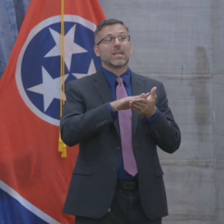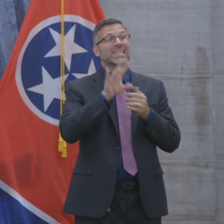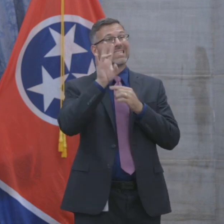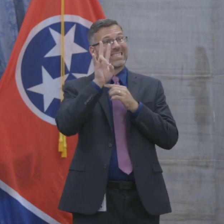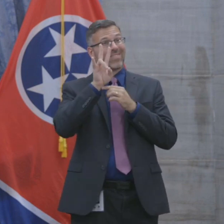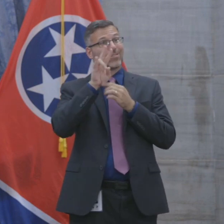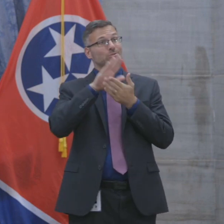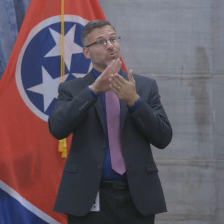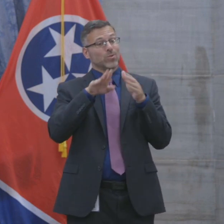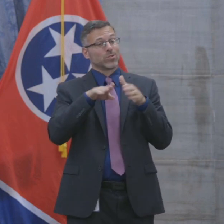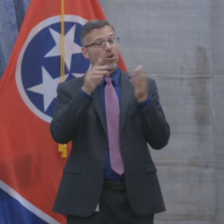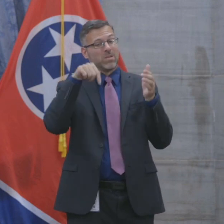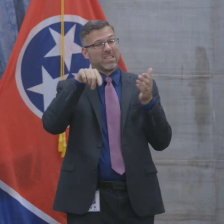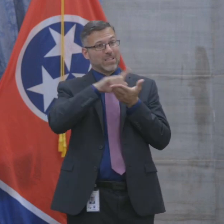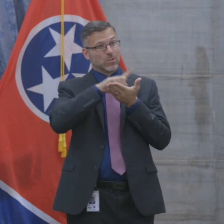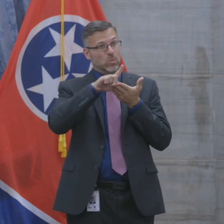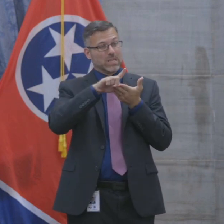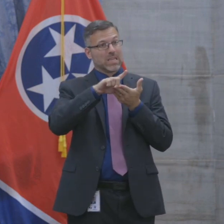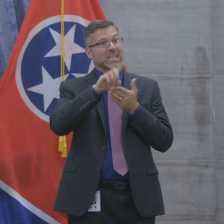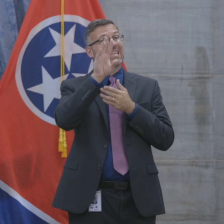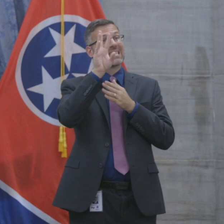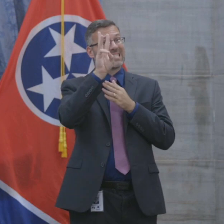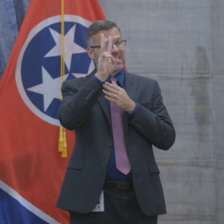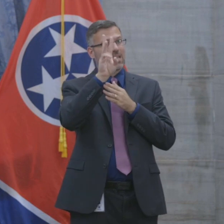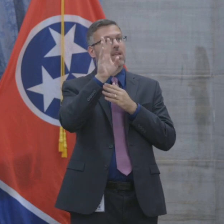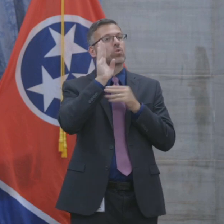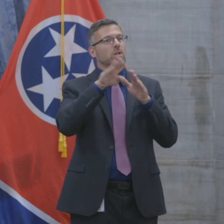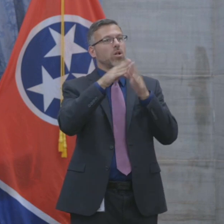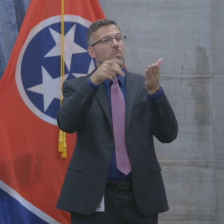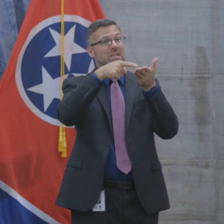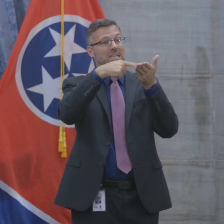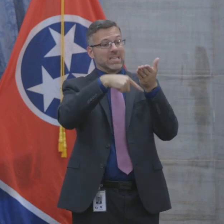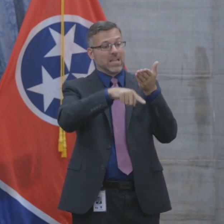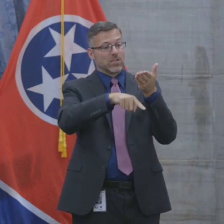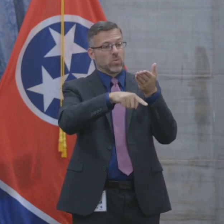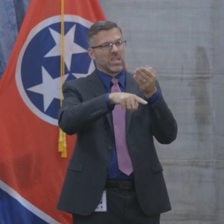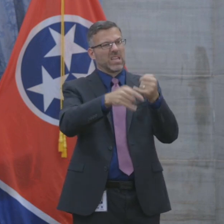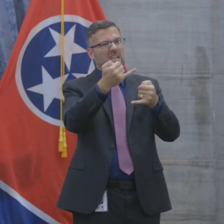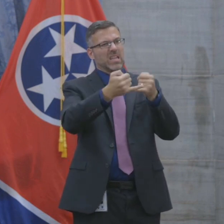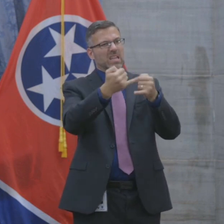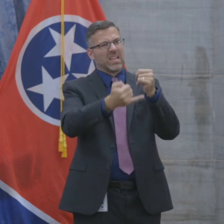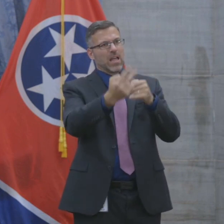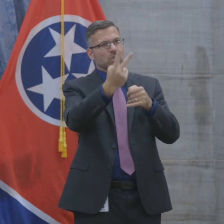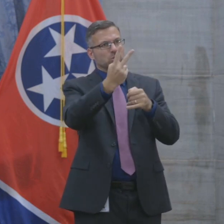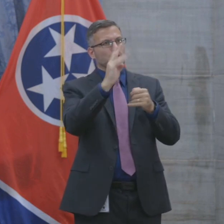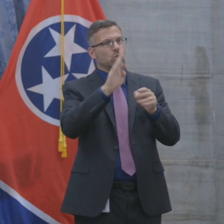you, Governor. GOV. LEE: Thank you, commissioner. And I really appreciate your passionate work